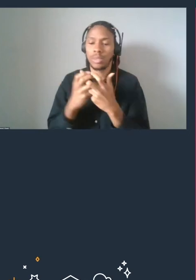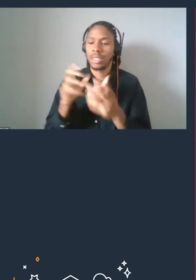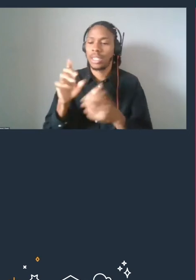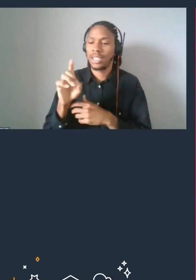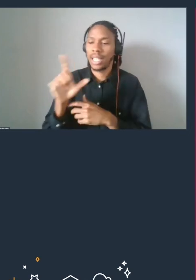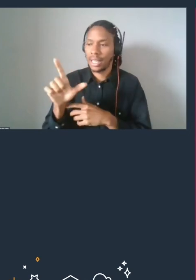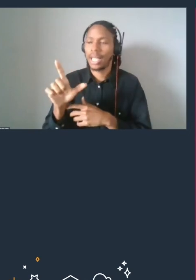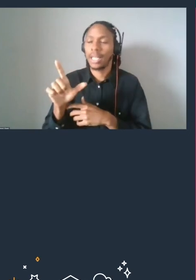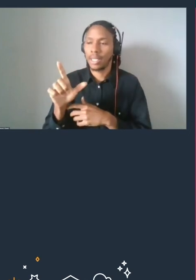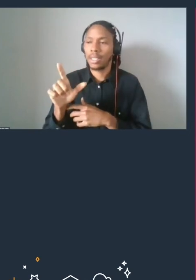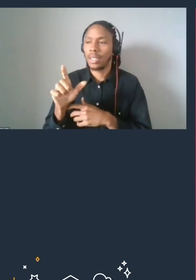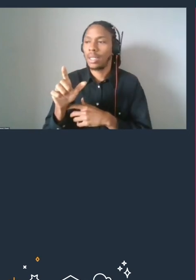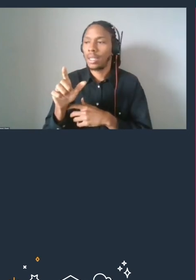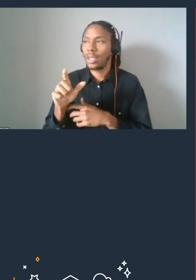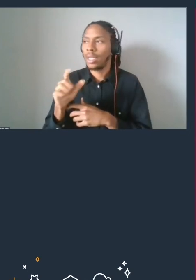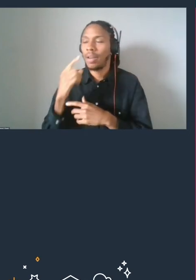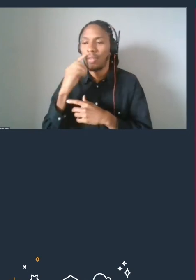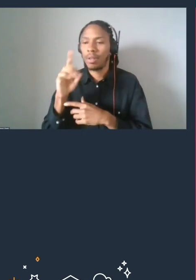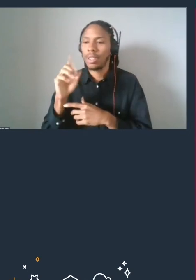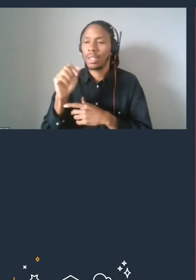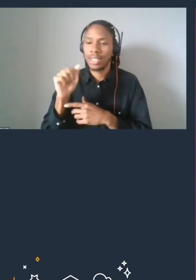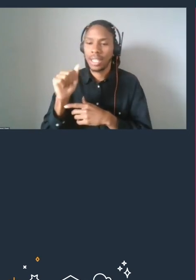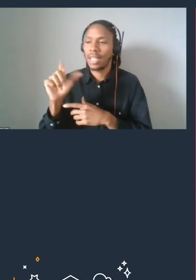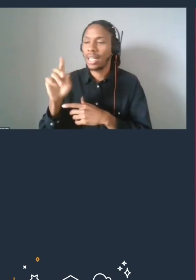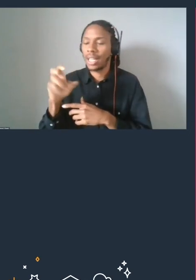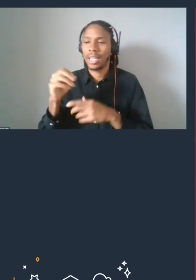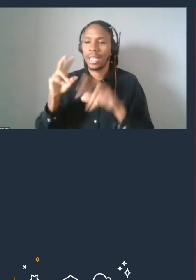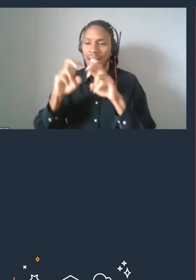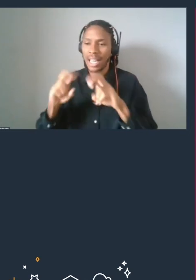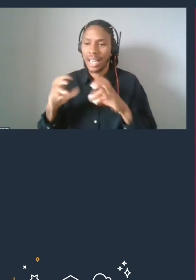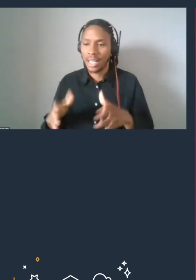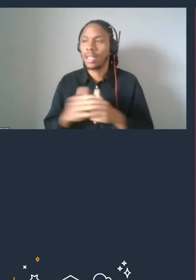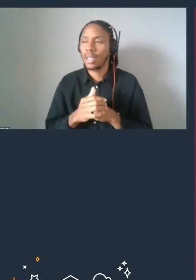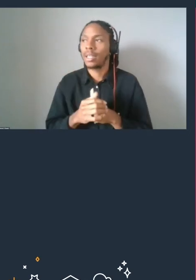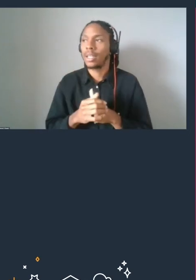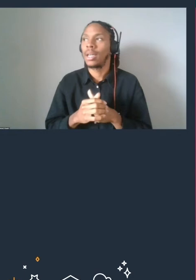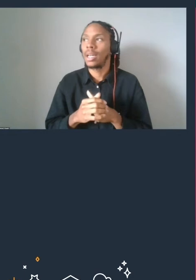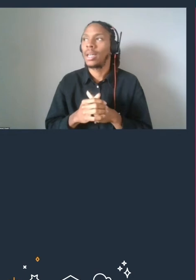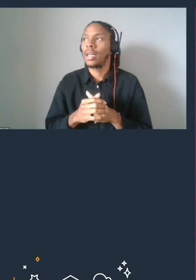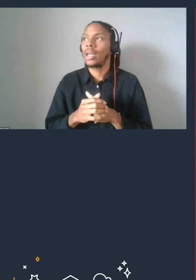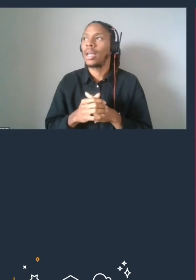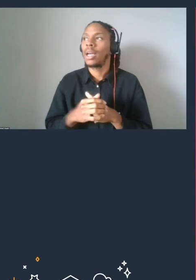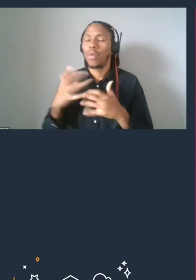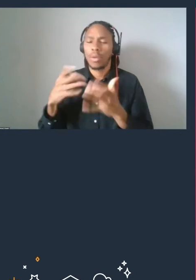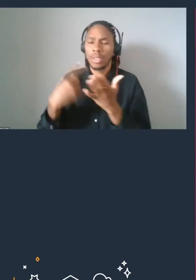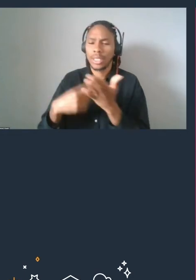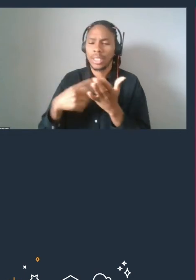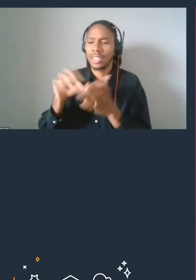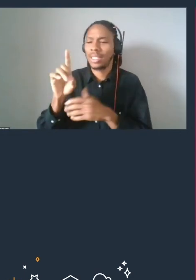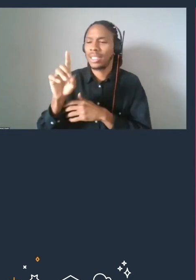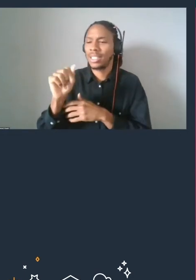for use cases like building data lake and running analytics. We touched on data lake, on DataSync a little bit,